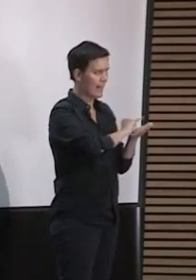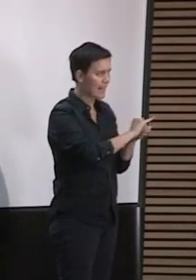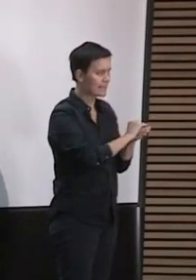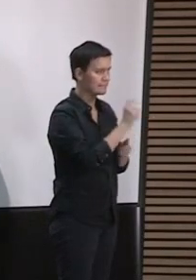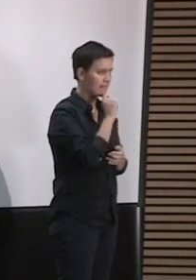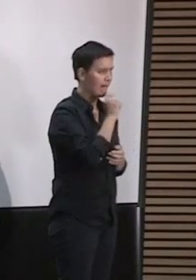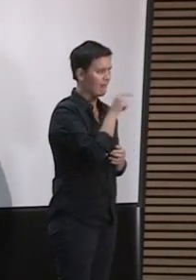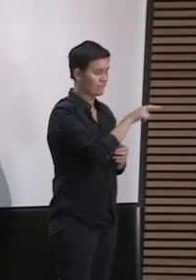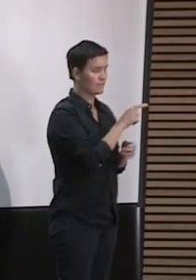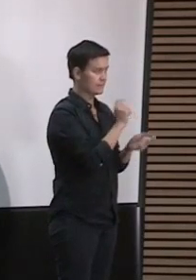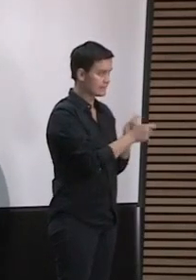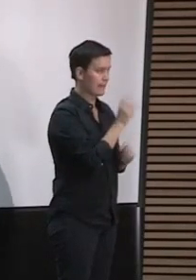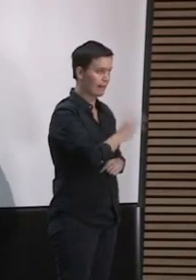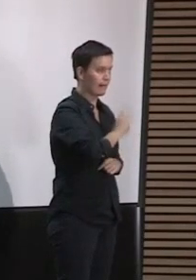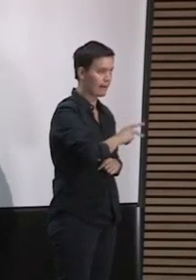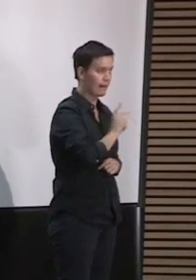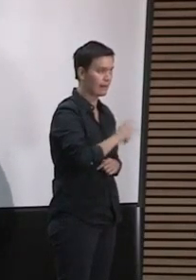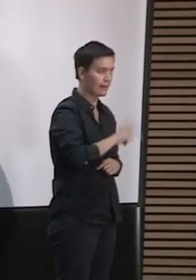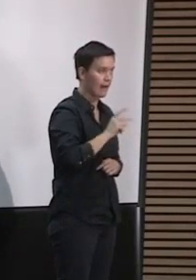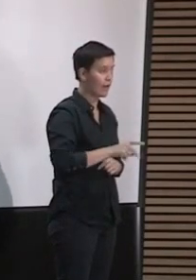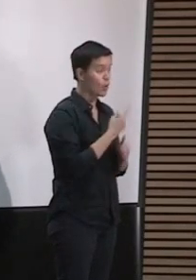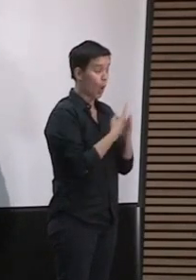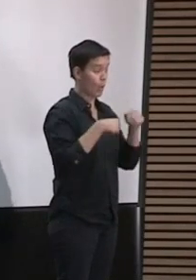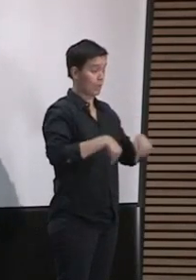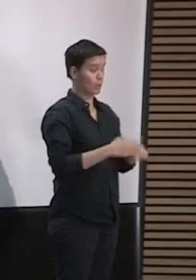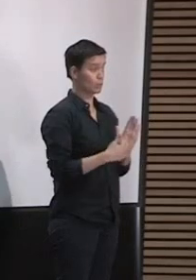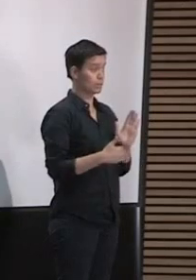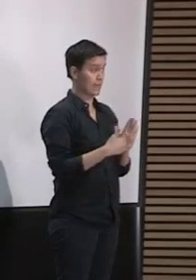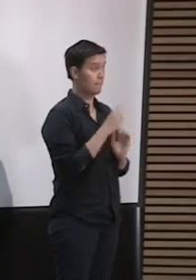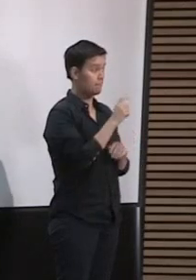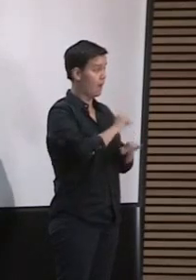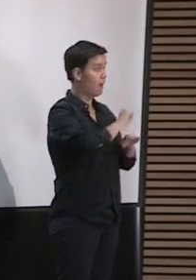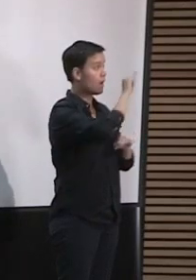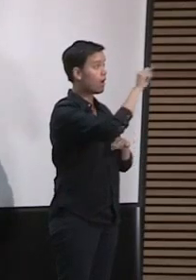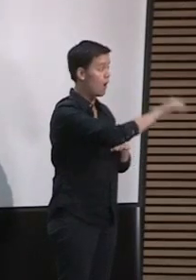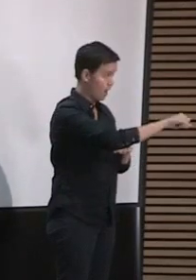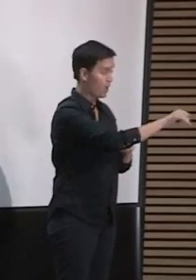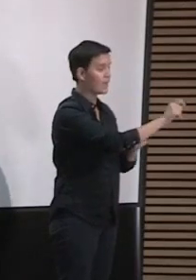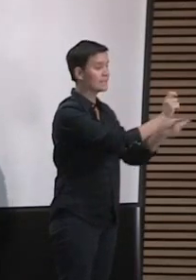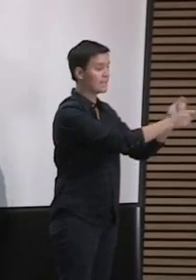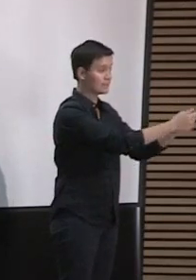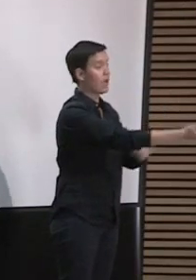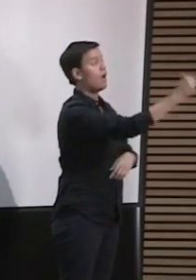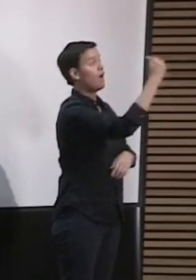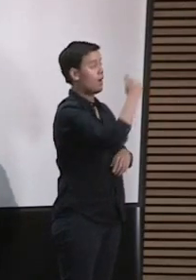Minister of Health this morning. Some people are being